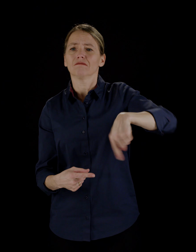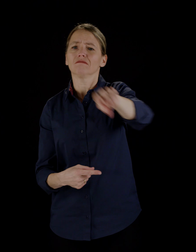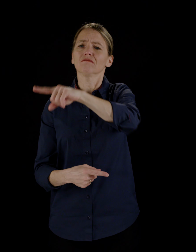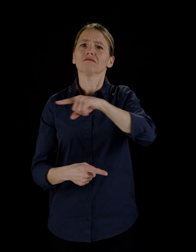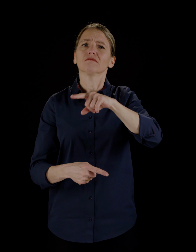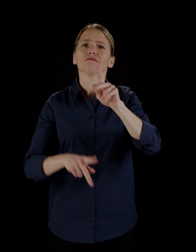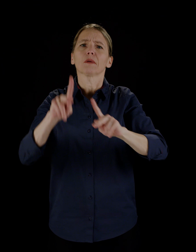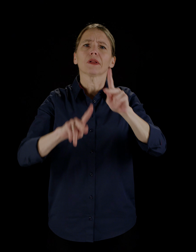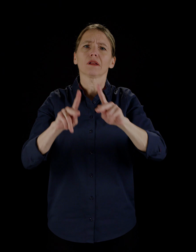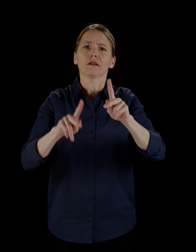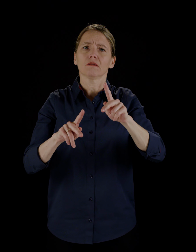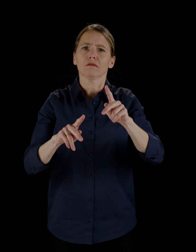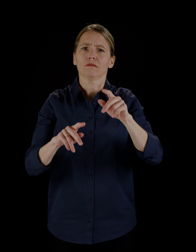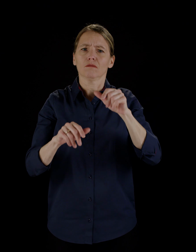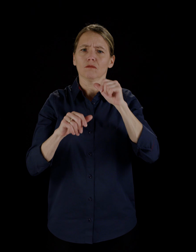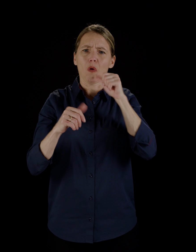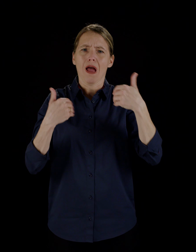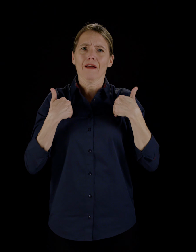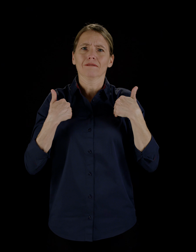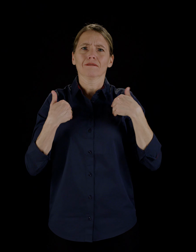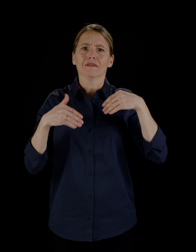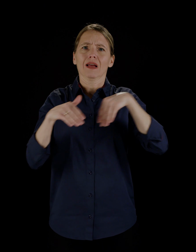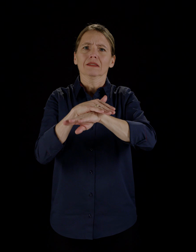able to access and use allotted data.